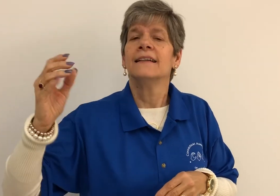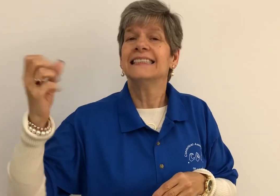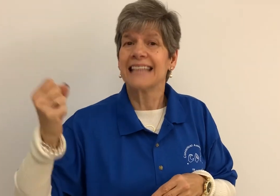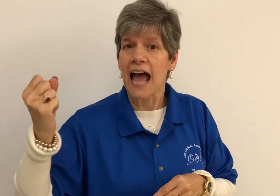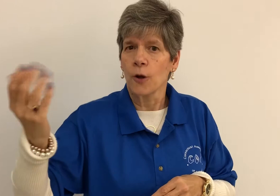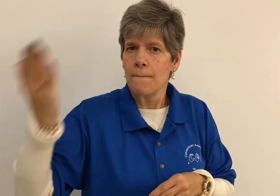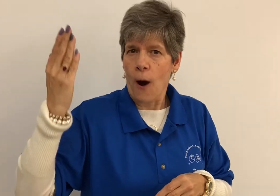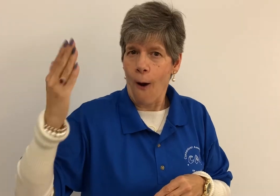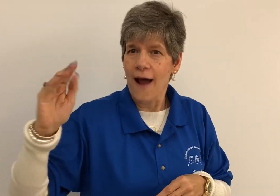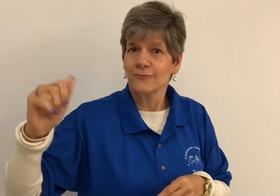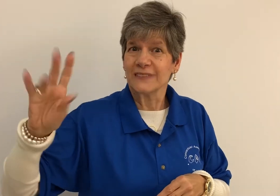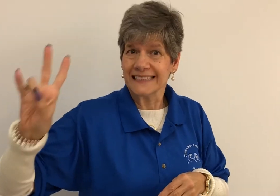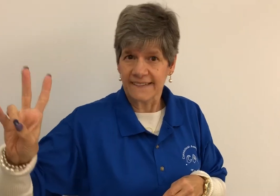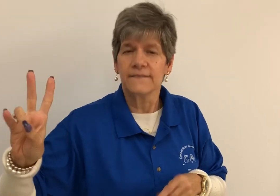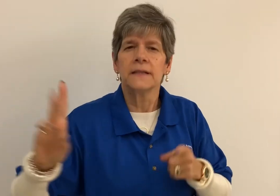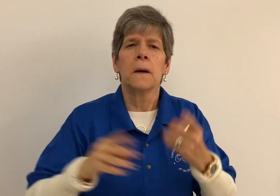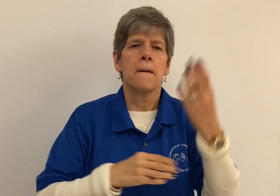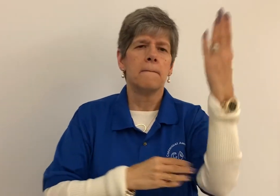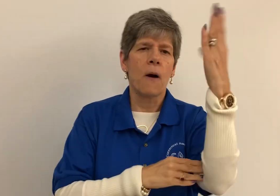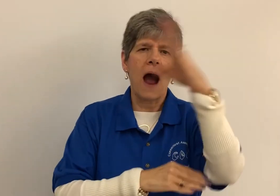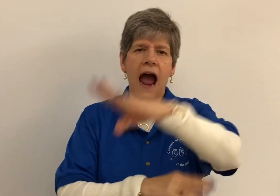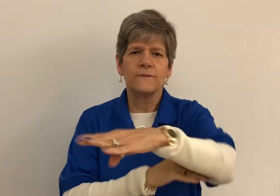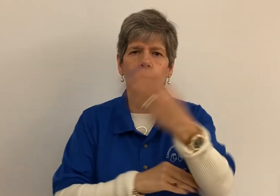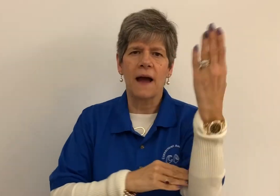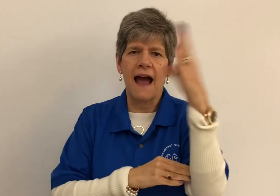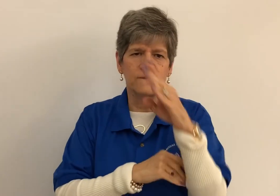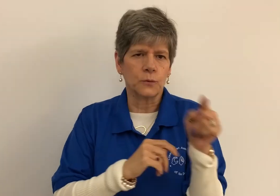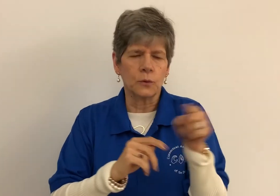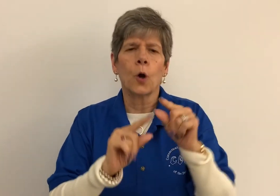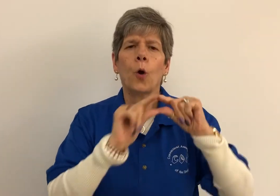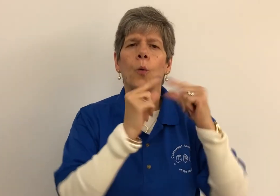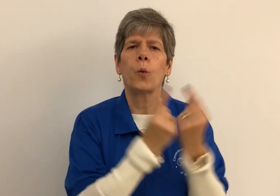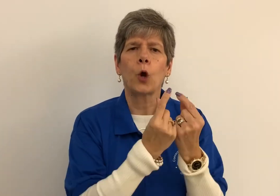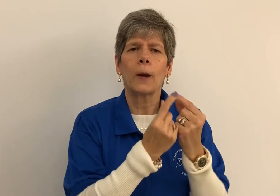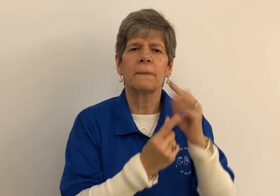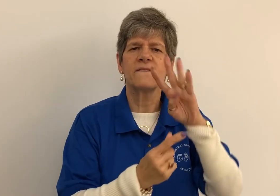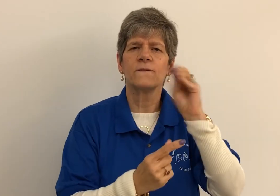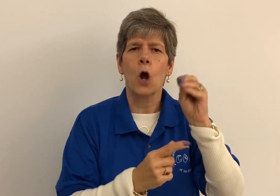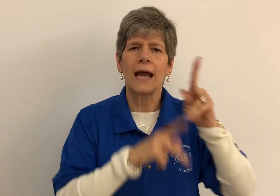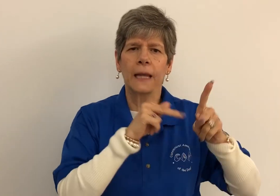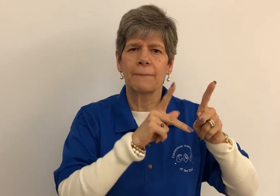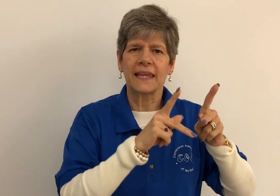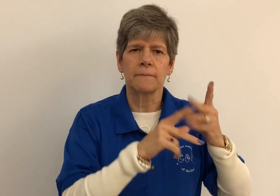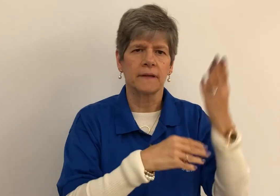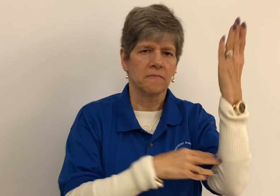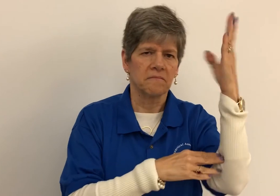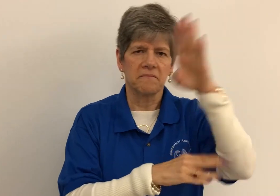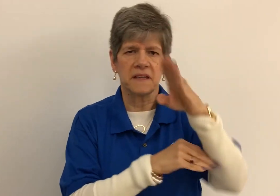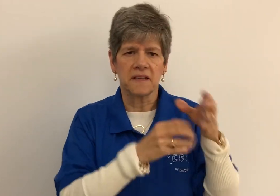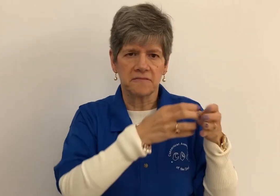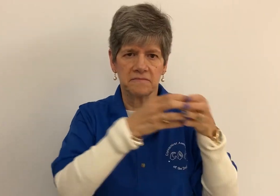Saturday morning, July 7th. Tours will be in the morning and afternoon. There will be up to 40 people per group.